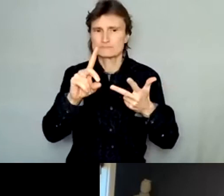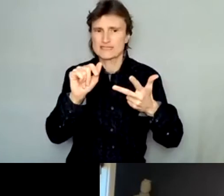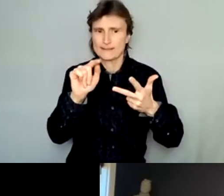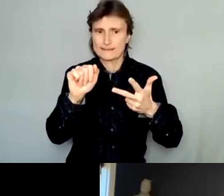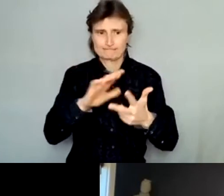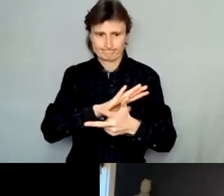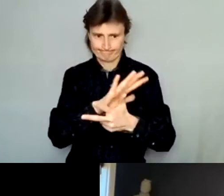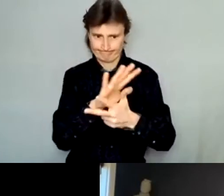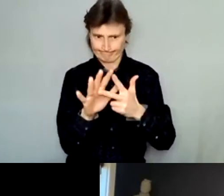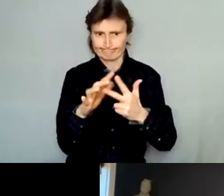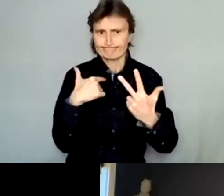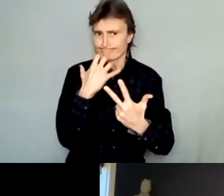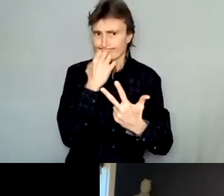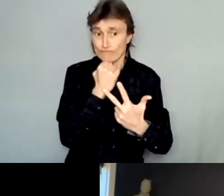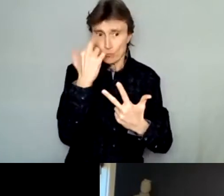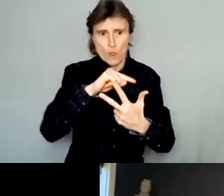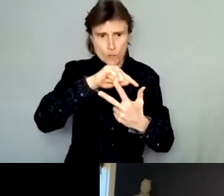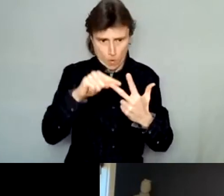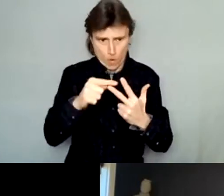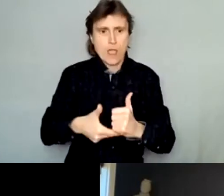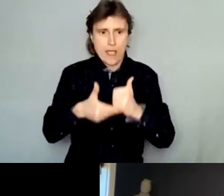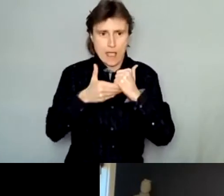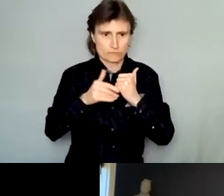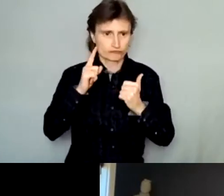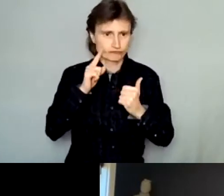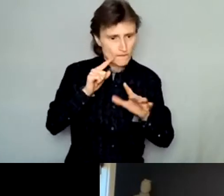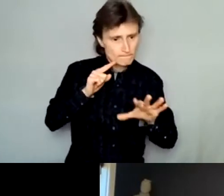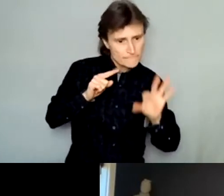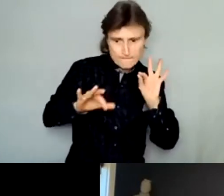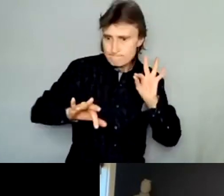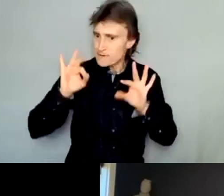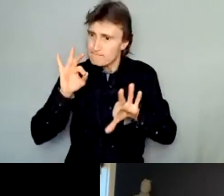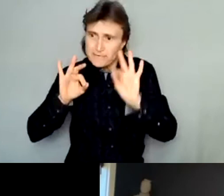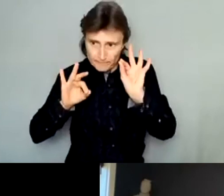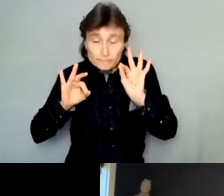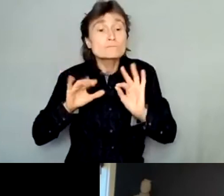And this year in particular as we looked at what kinds of programs we could offer, as